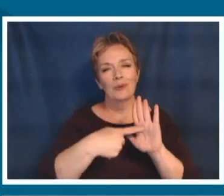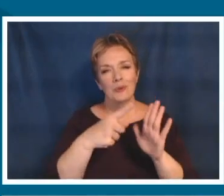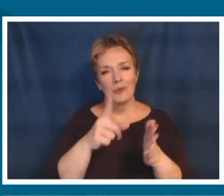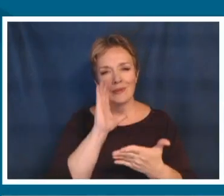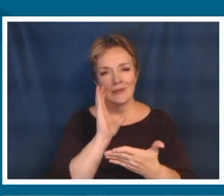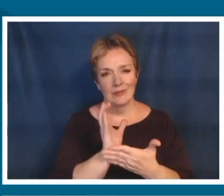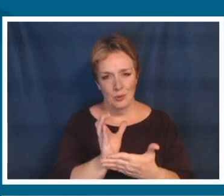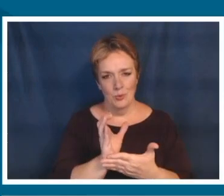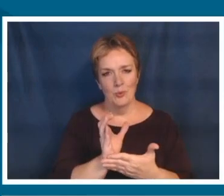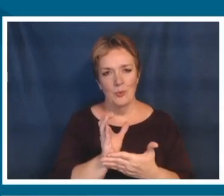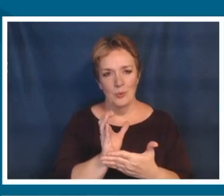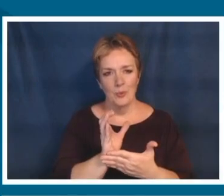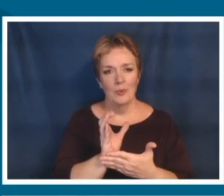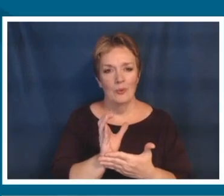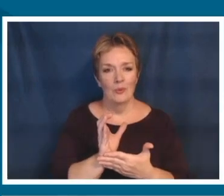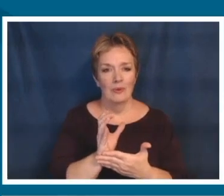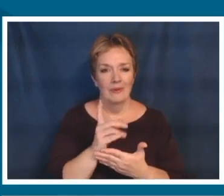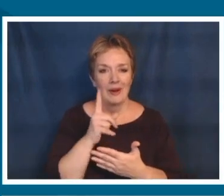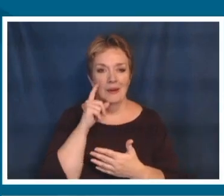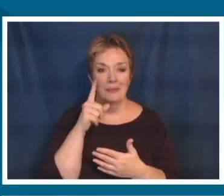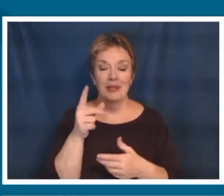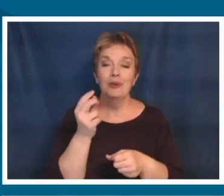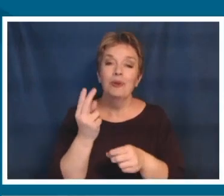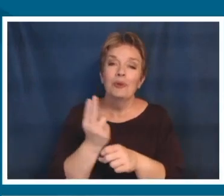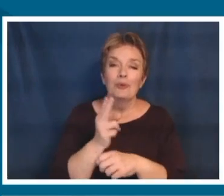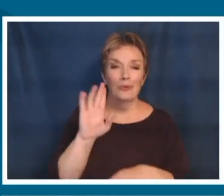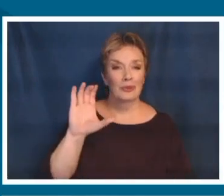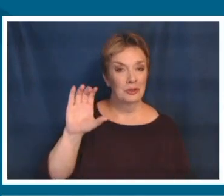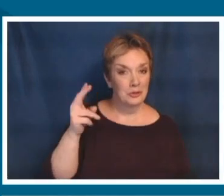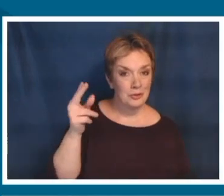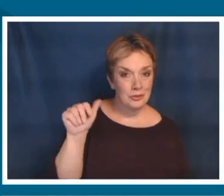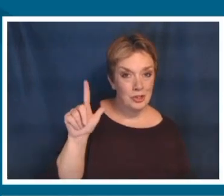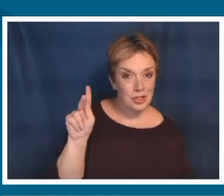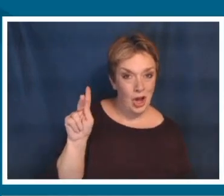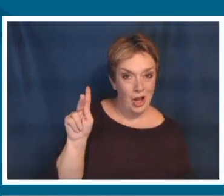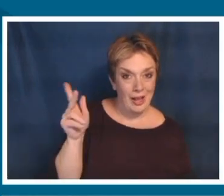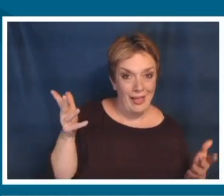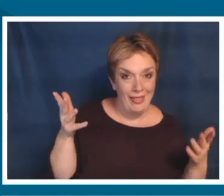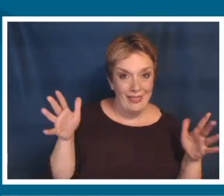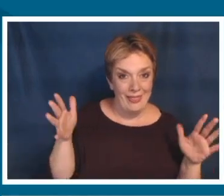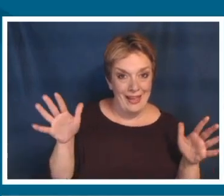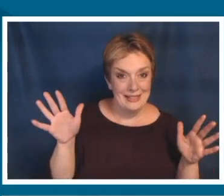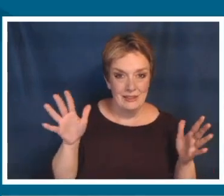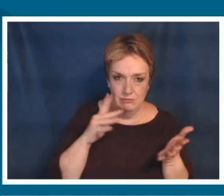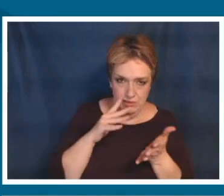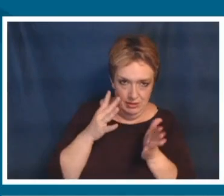it's the whole thing is made with chalk like it's just you know